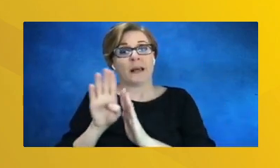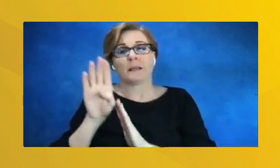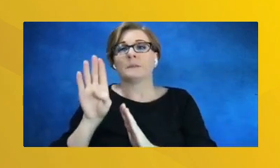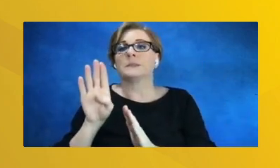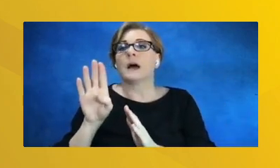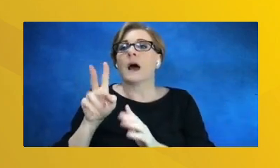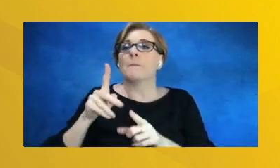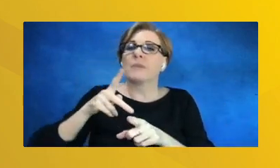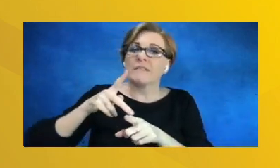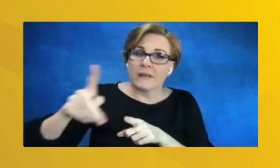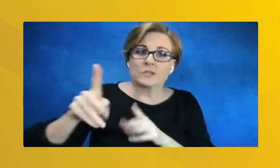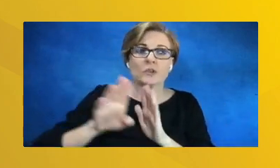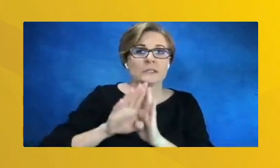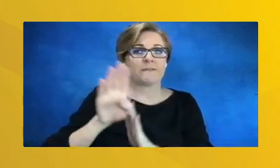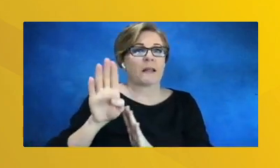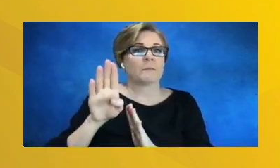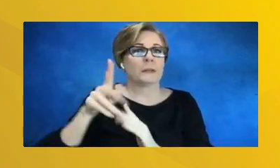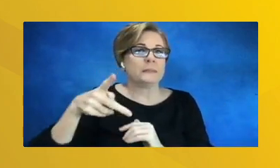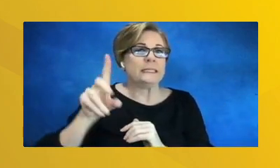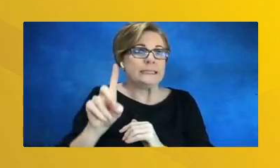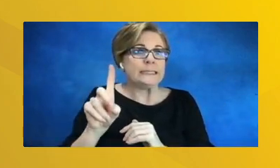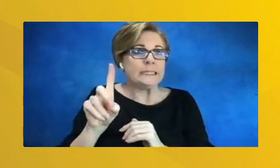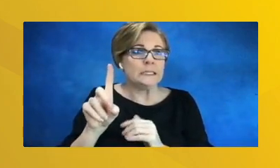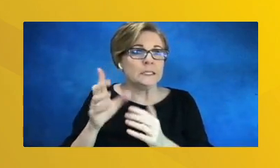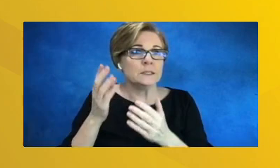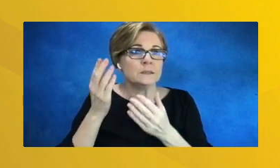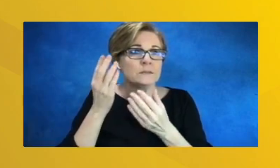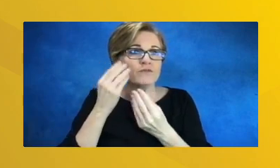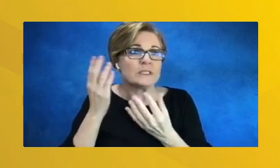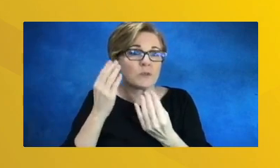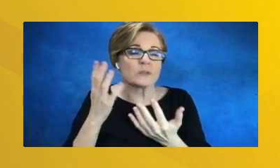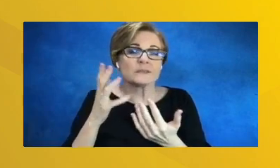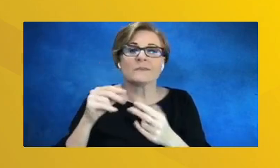is something we've been liking to call 'Treasure tips'.